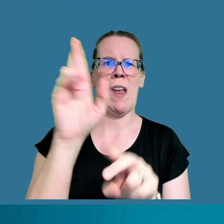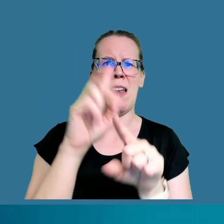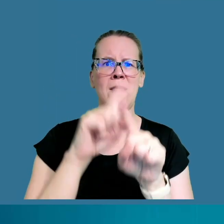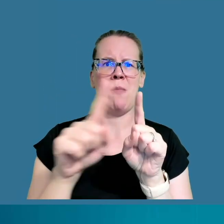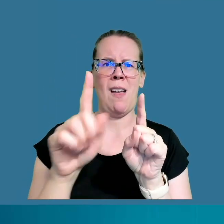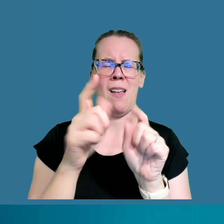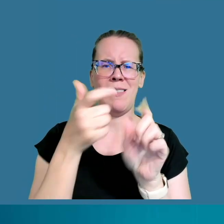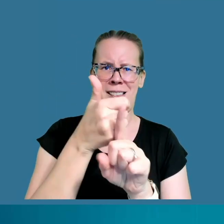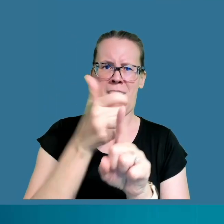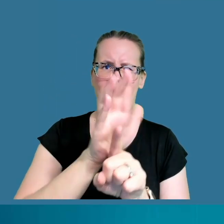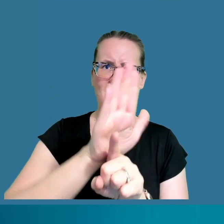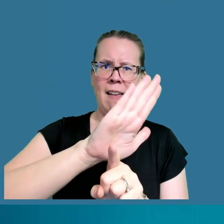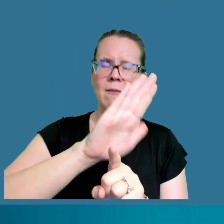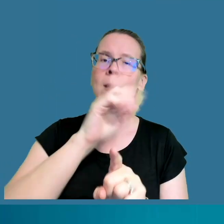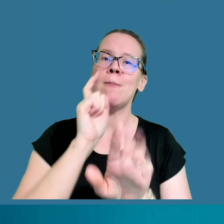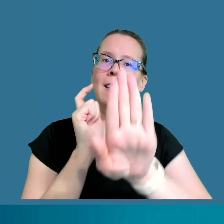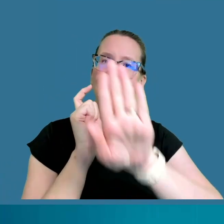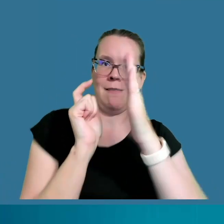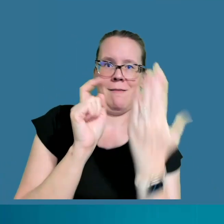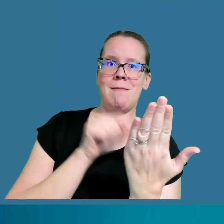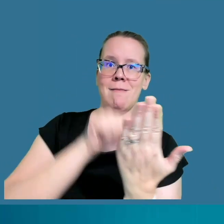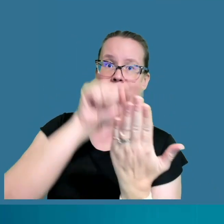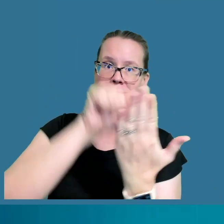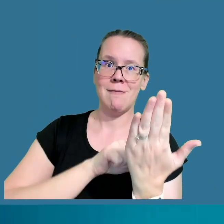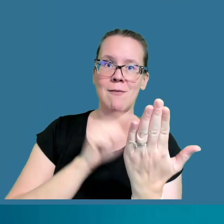remember that the pattern is actually the reverse of the way it's going to end up